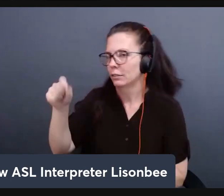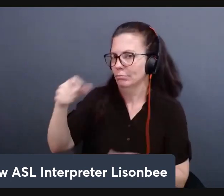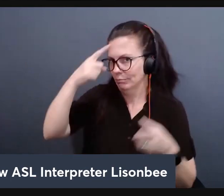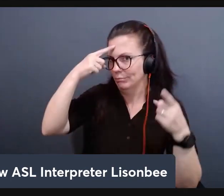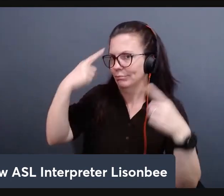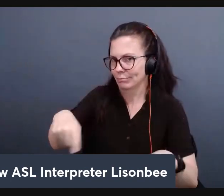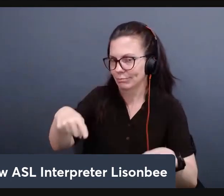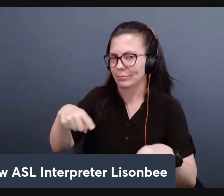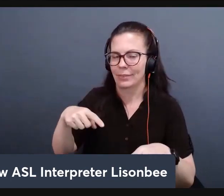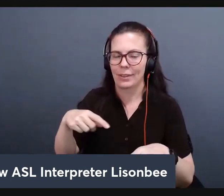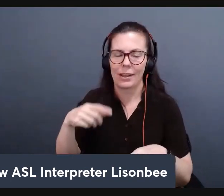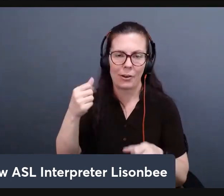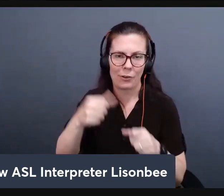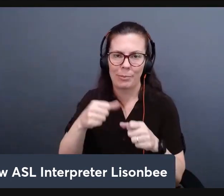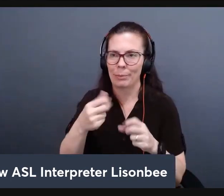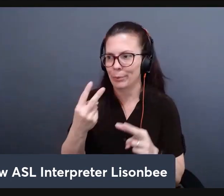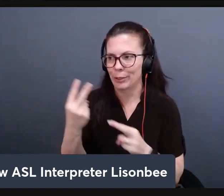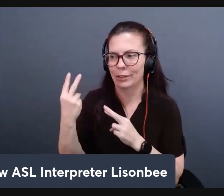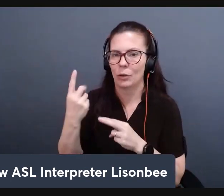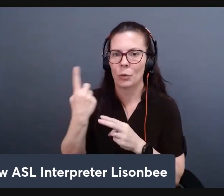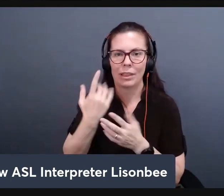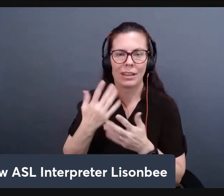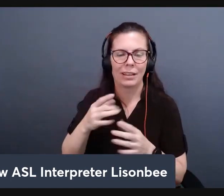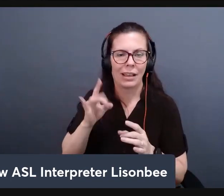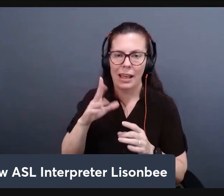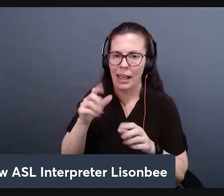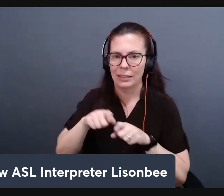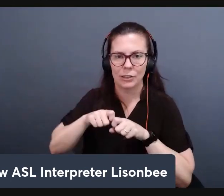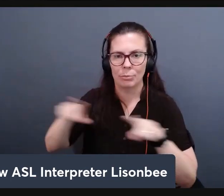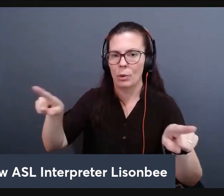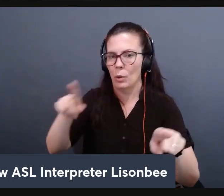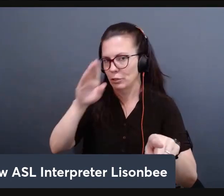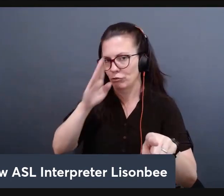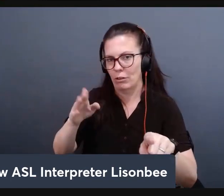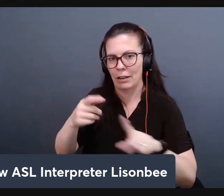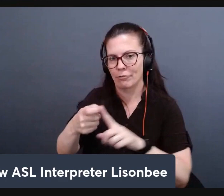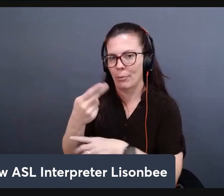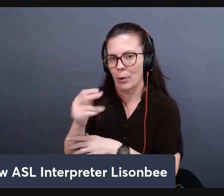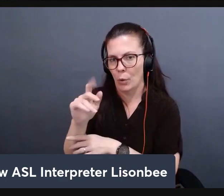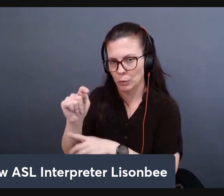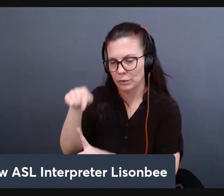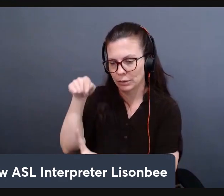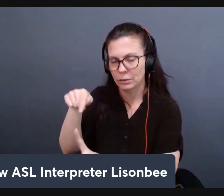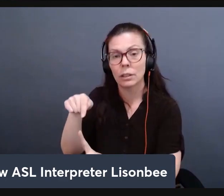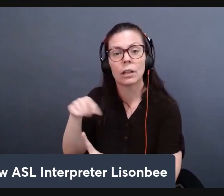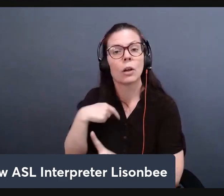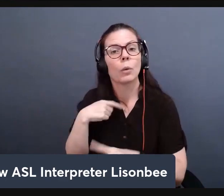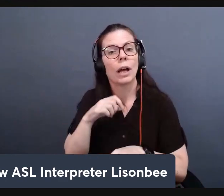I remember one of the things that I hated about deploying directly onto a host was when I would go to all the work to copy everything